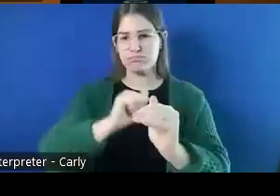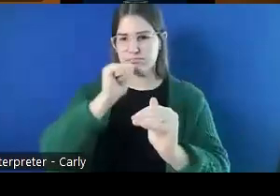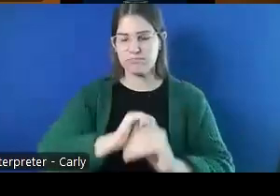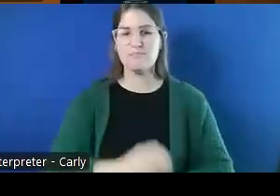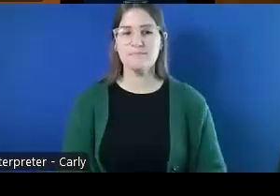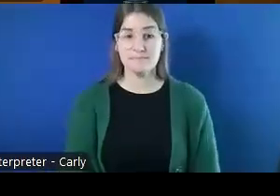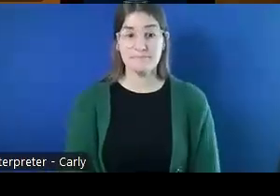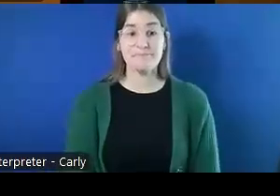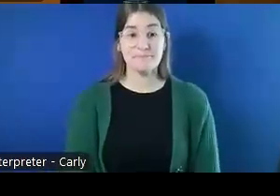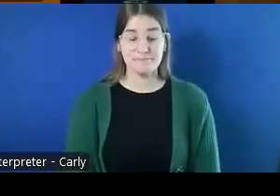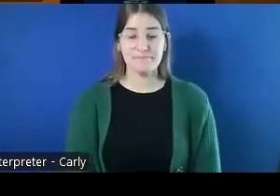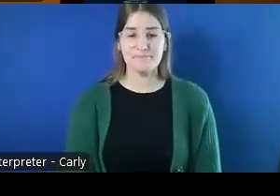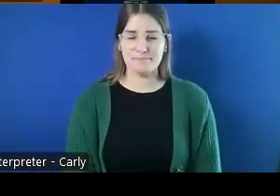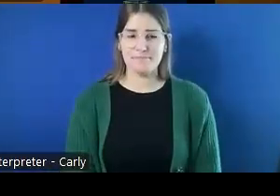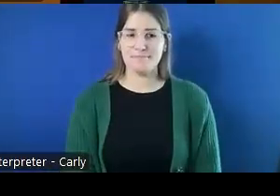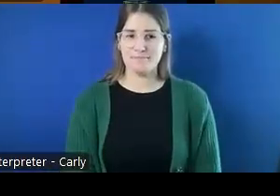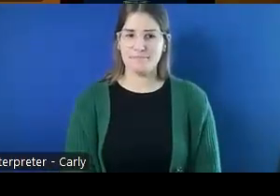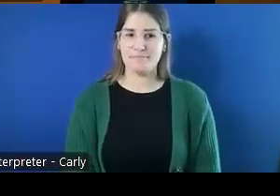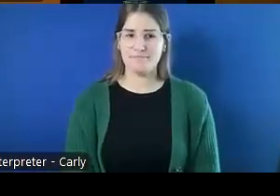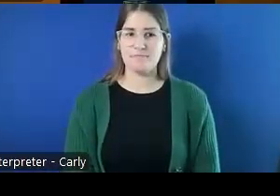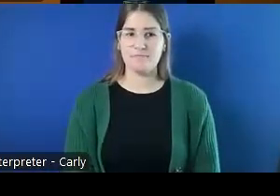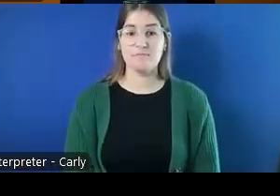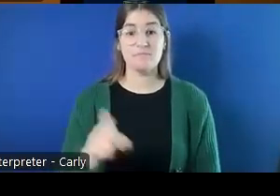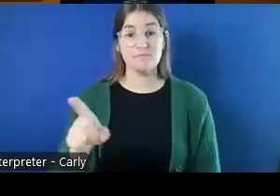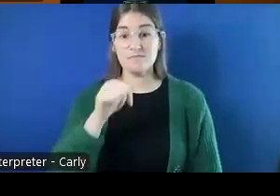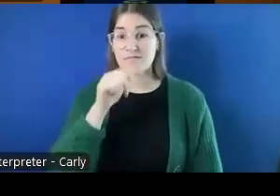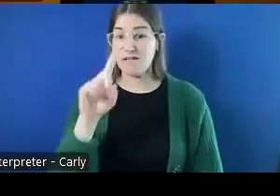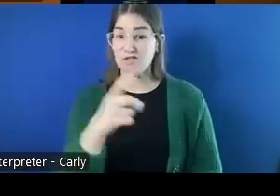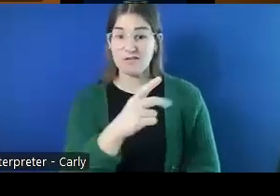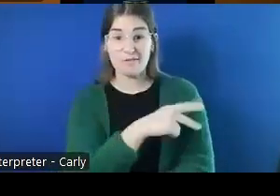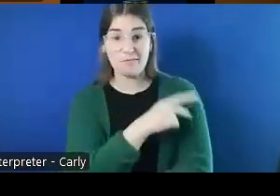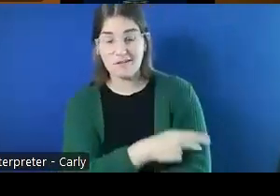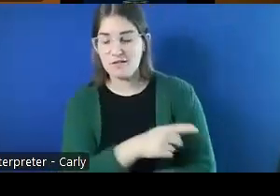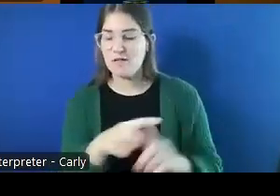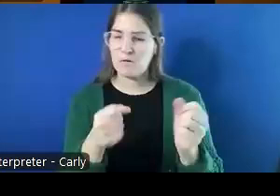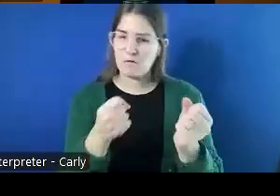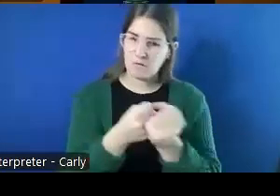has been found to also support caregivers to feel actually more uh in control and promote their